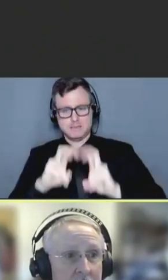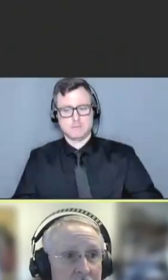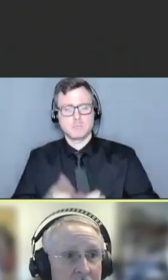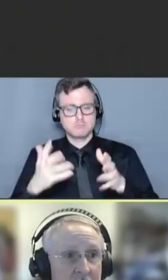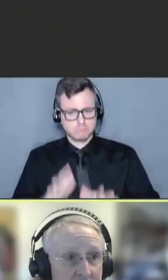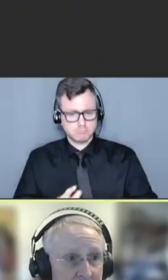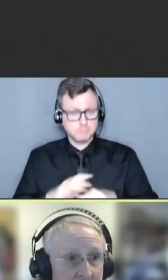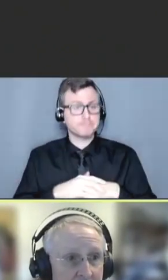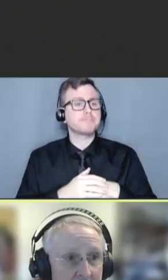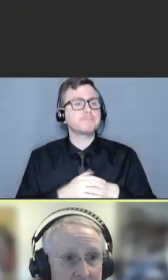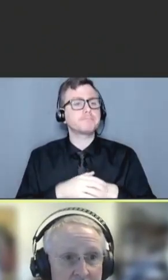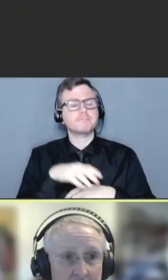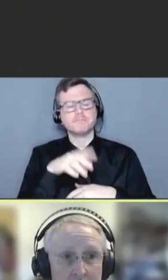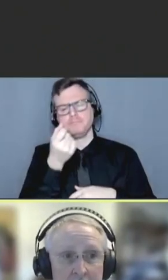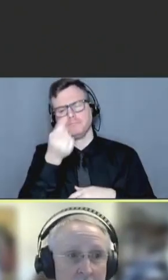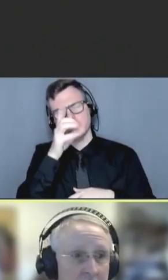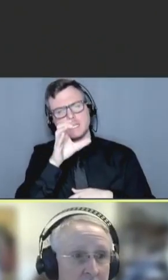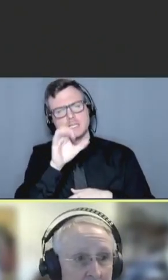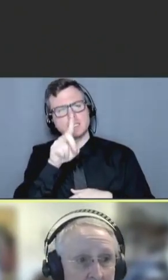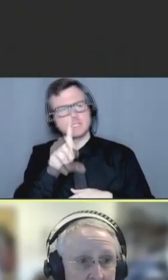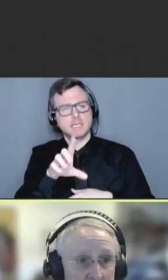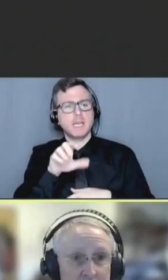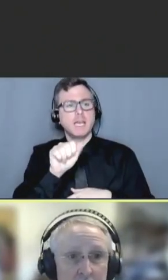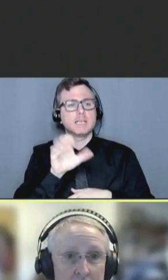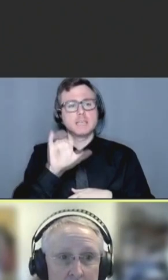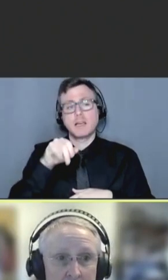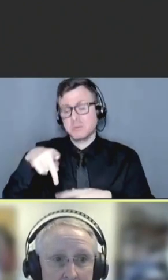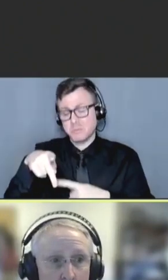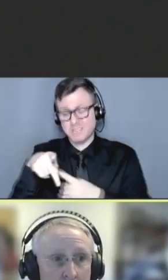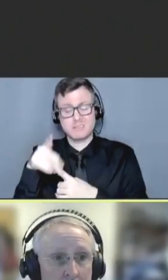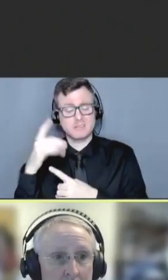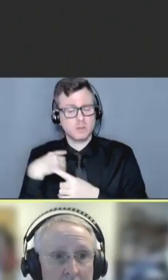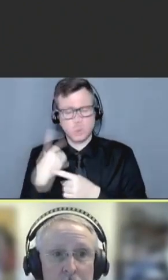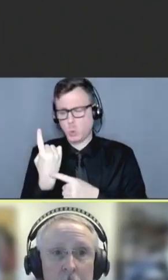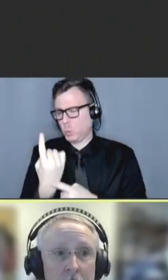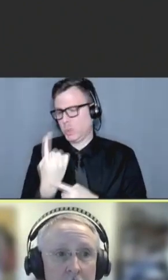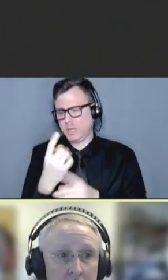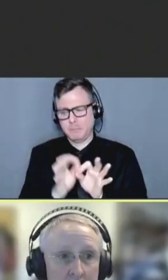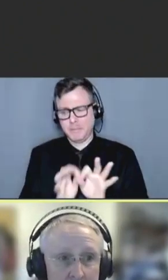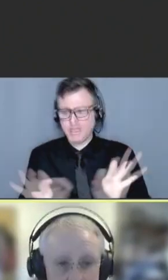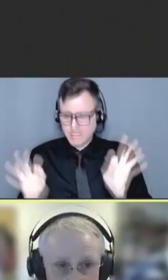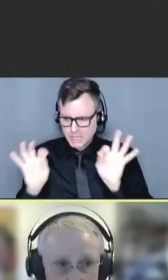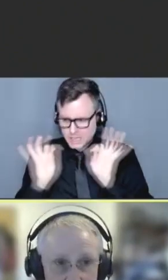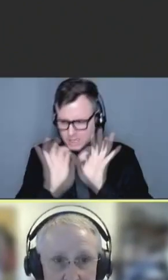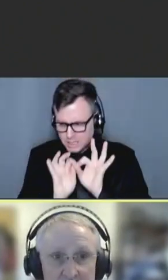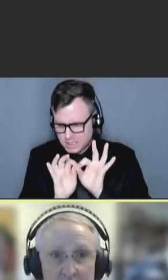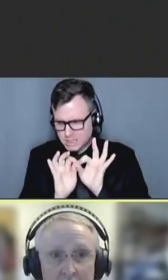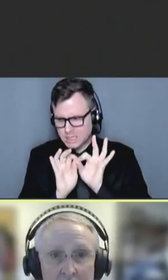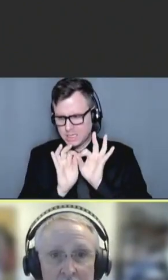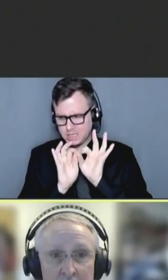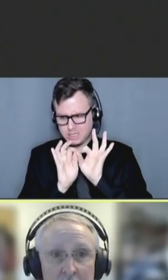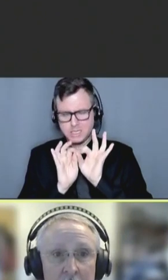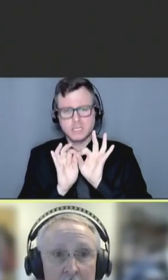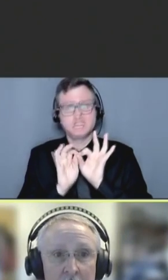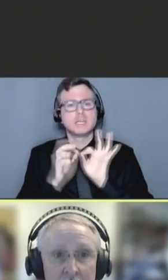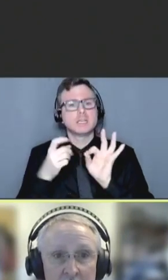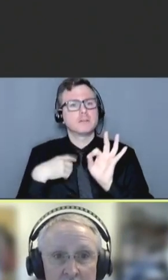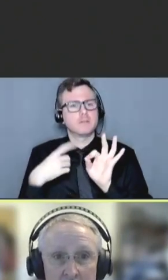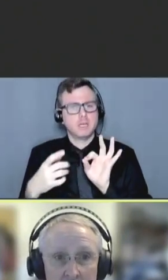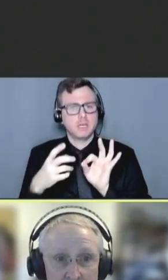The CDC's ACIP has really only had one major COVID-19 vaccine action since I